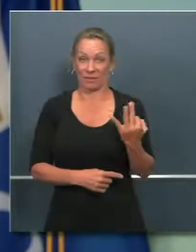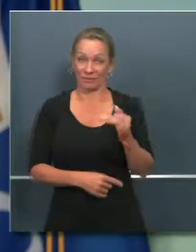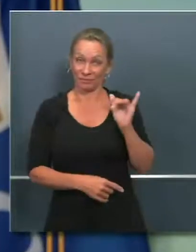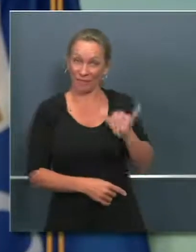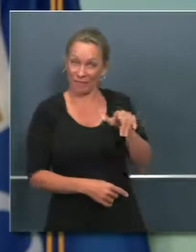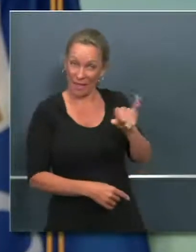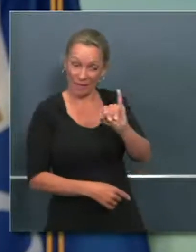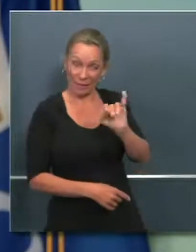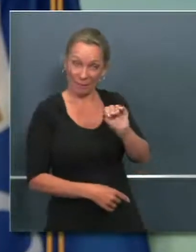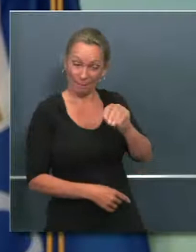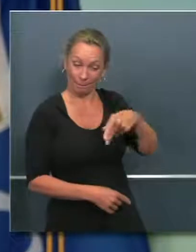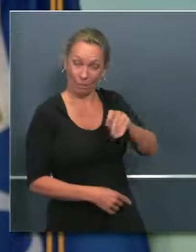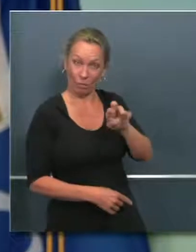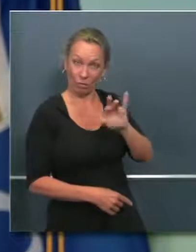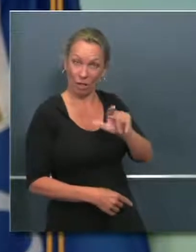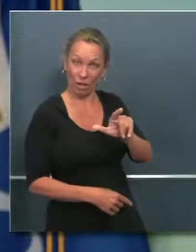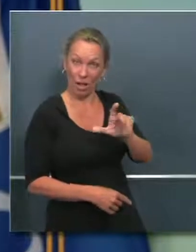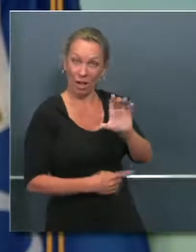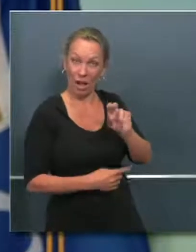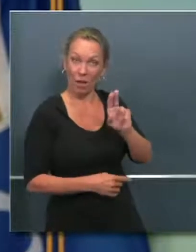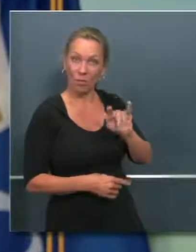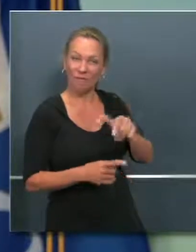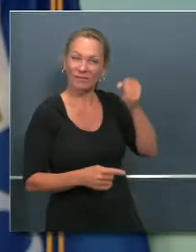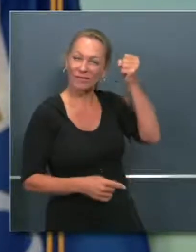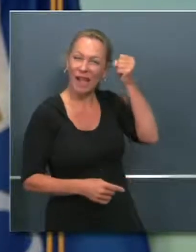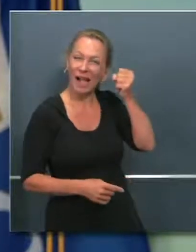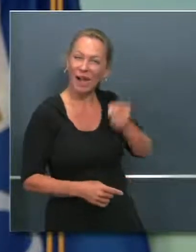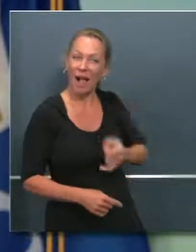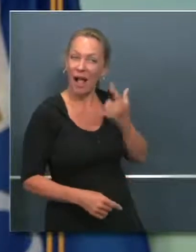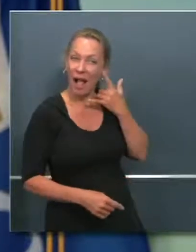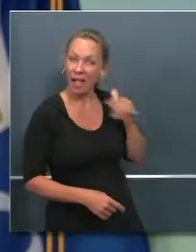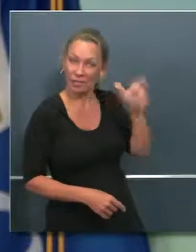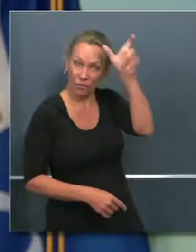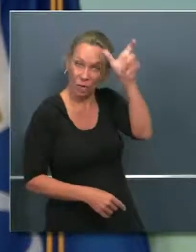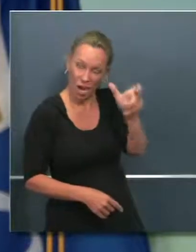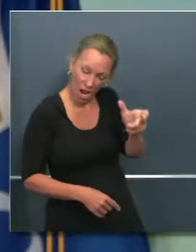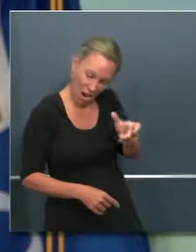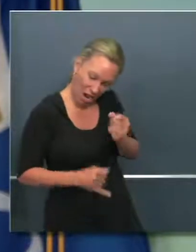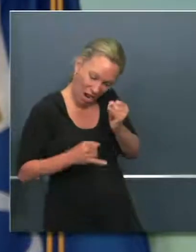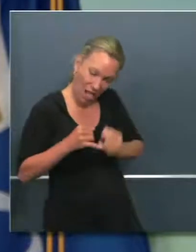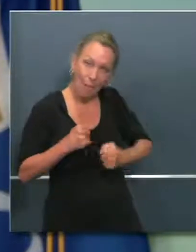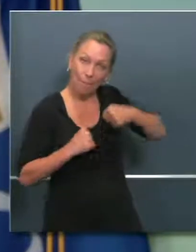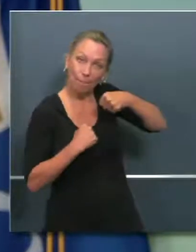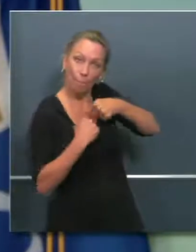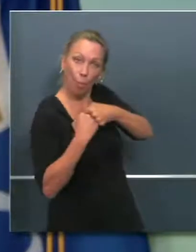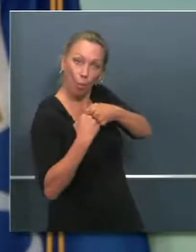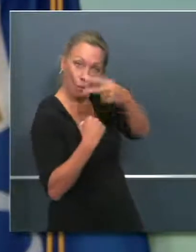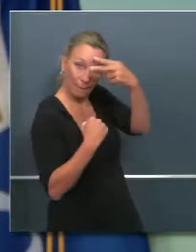an additional asset station but needed we believe and continue to believe needed to move back that